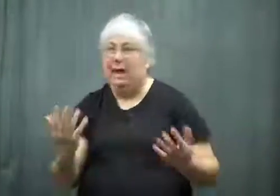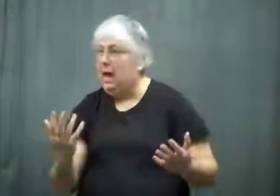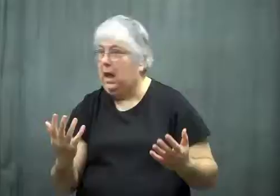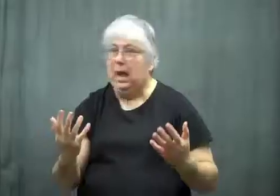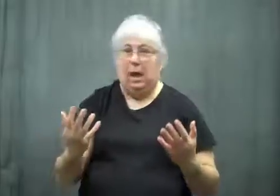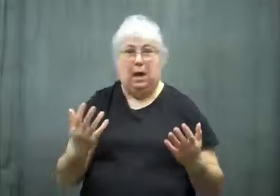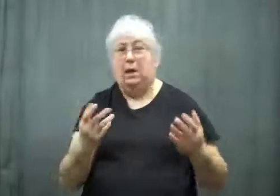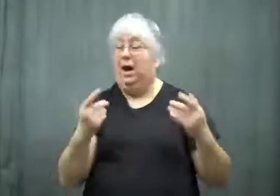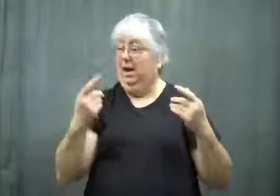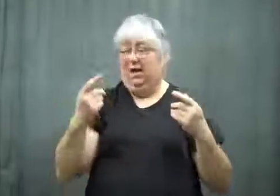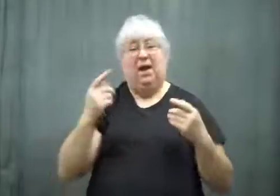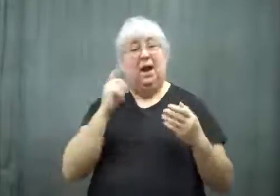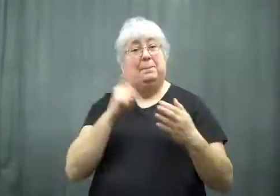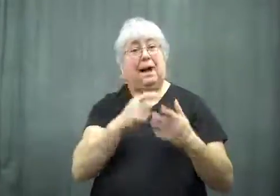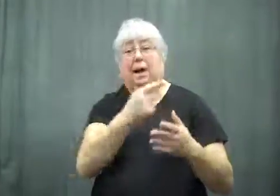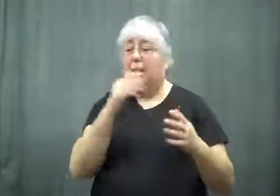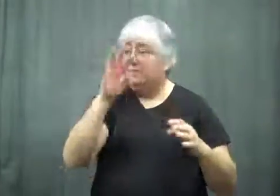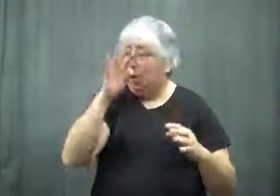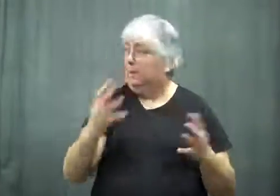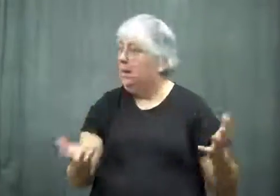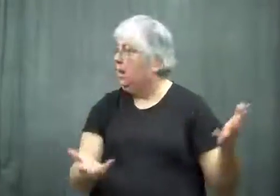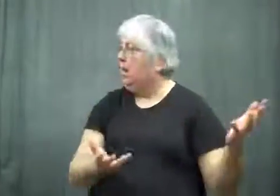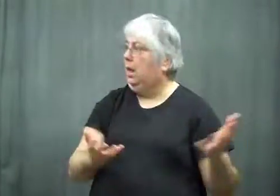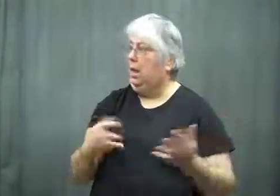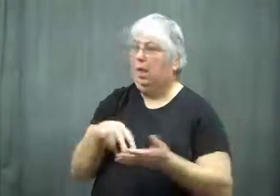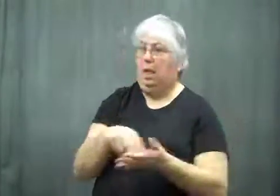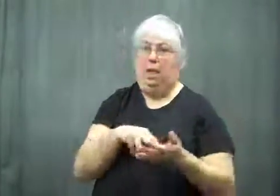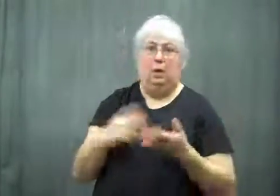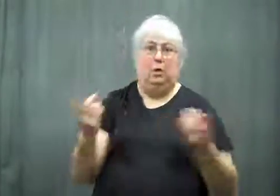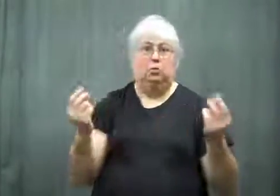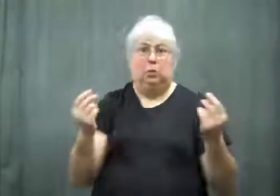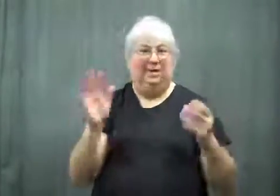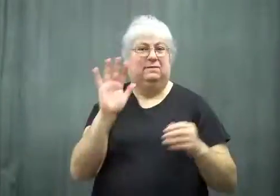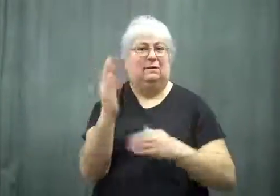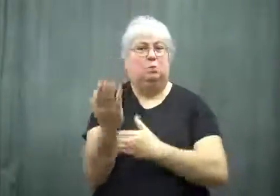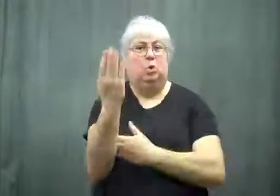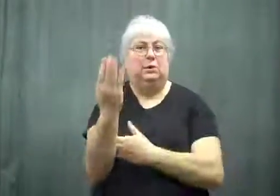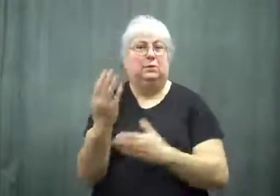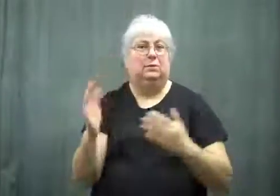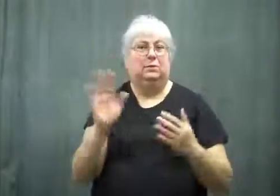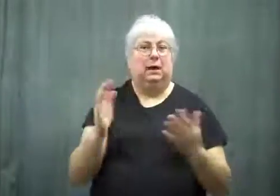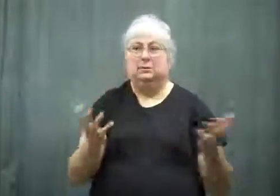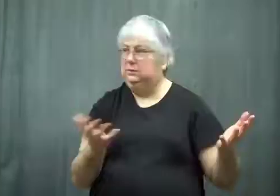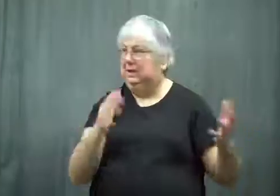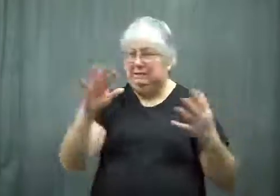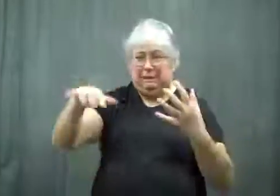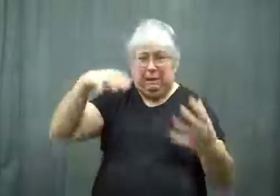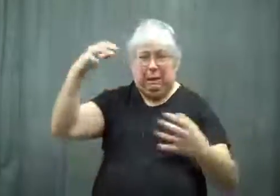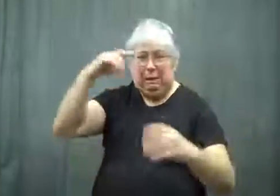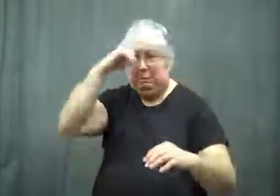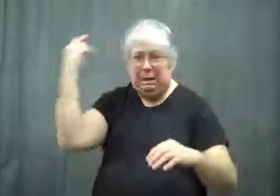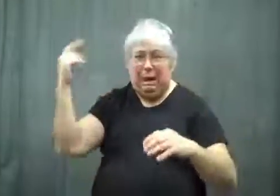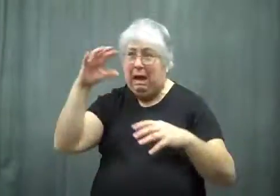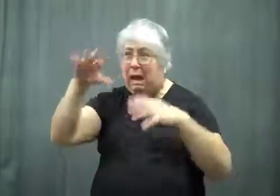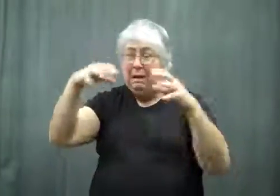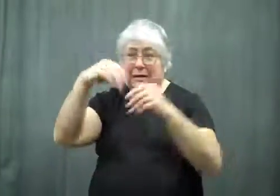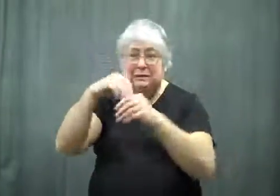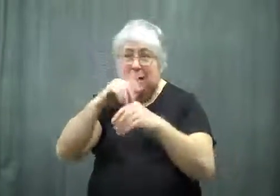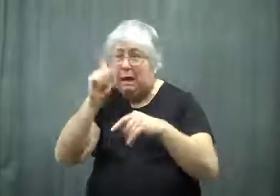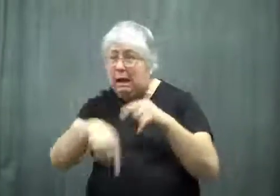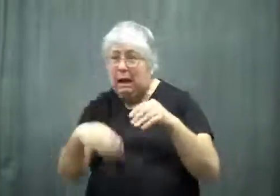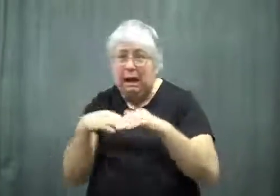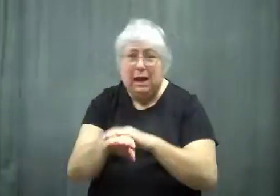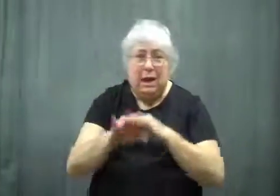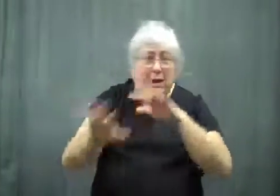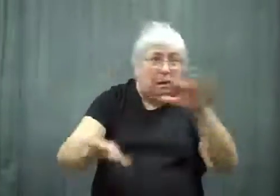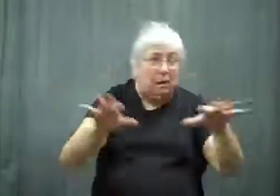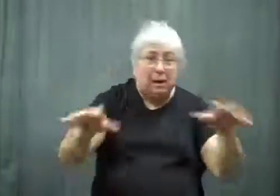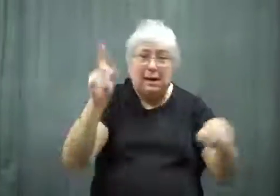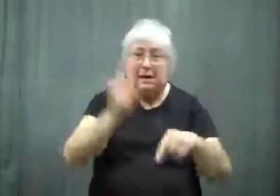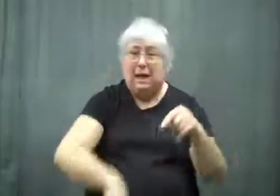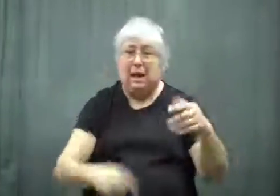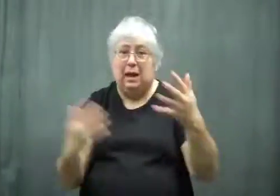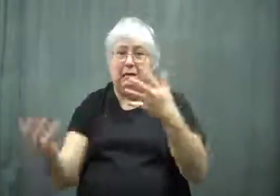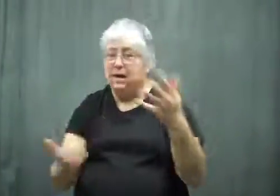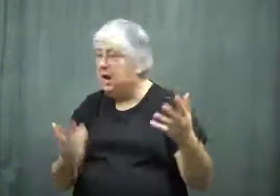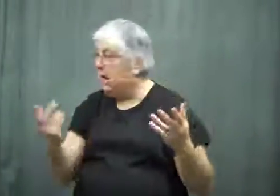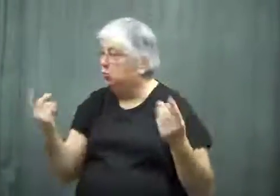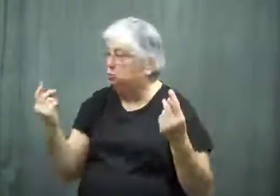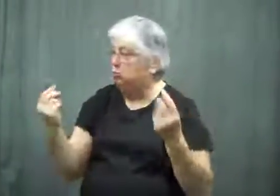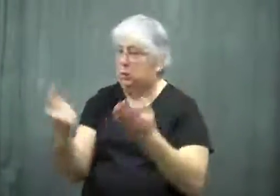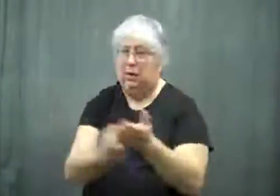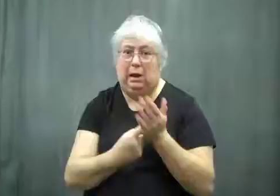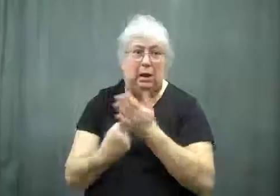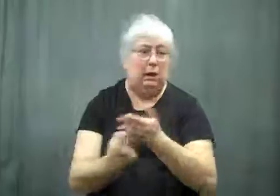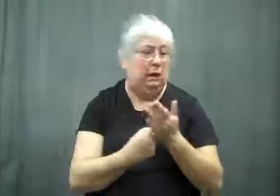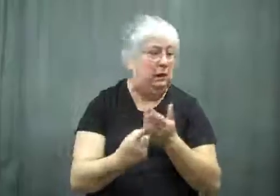The firefighters didn't know what to do, they were standing around at 5 am.